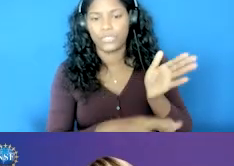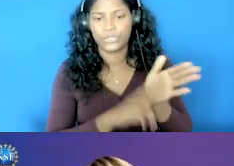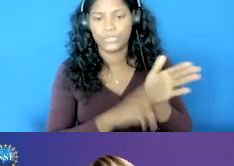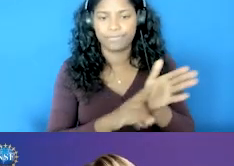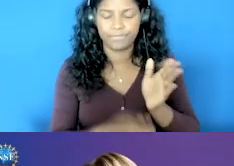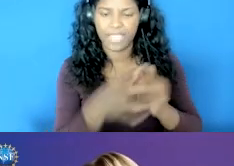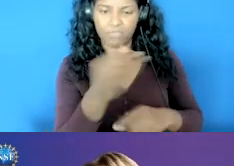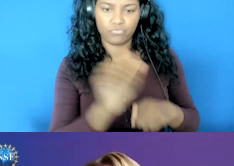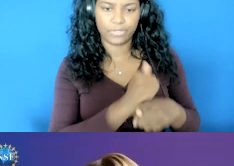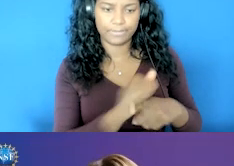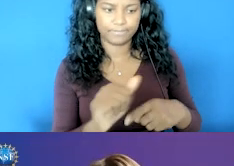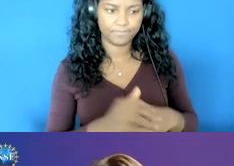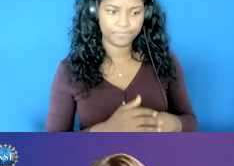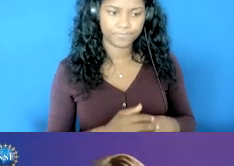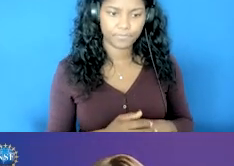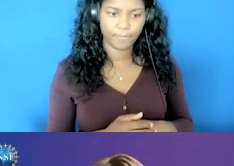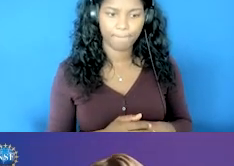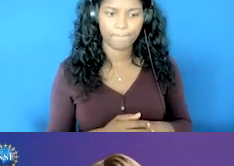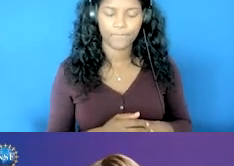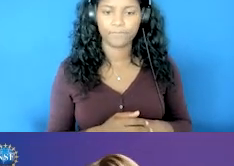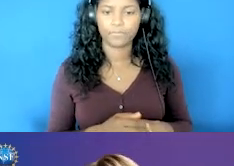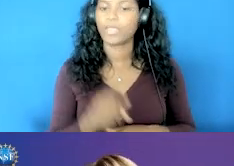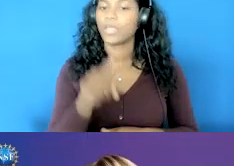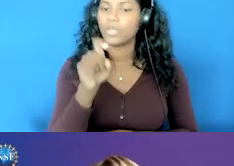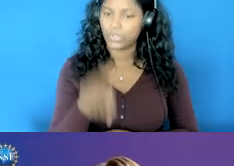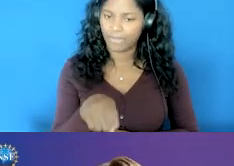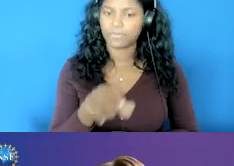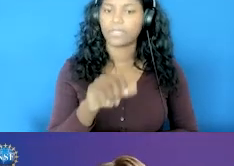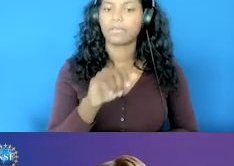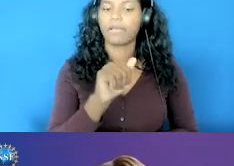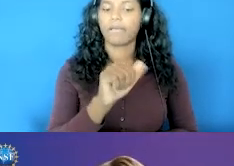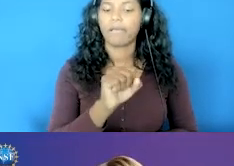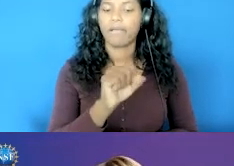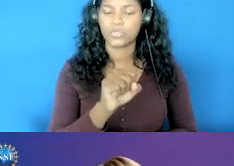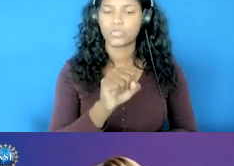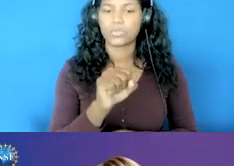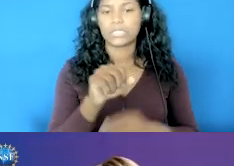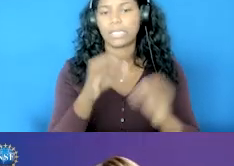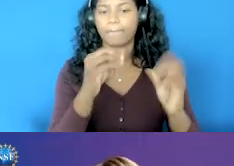You must be at the associate professor rank, with at least three years at that rank.